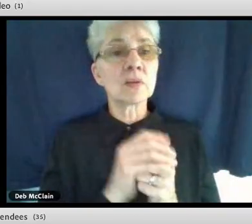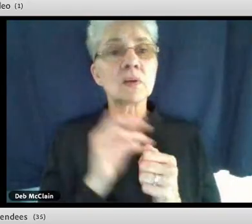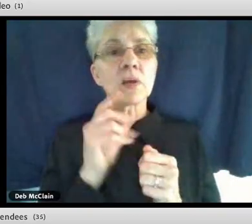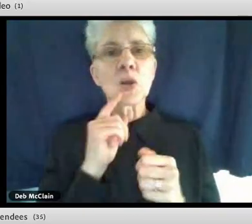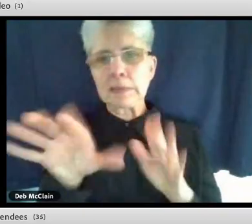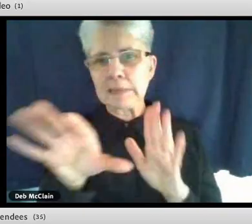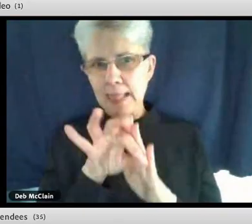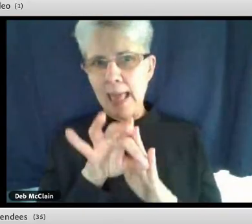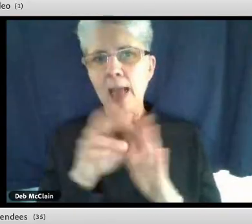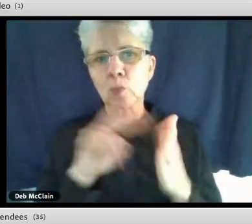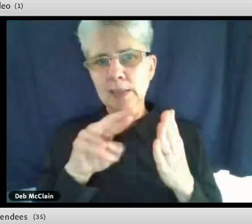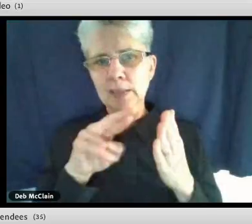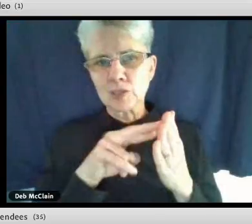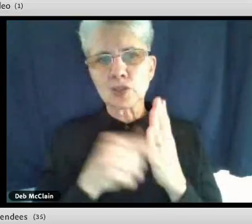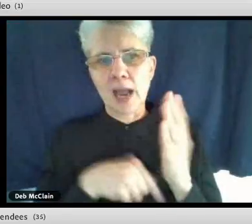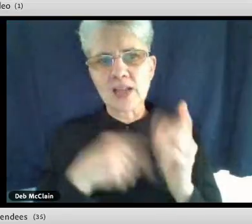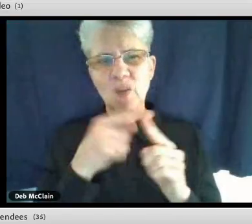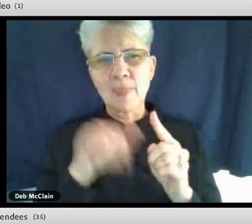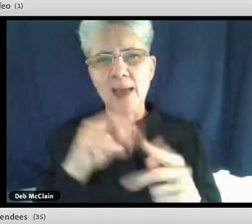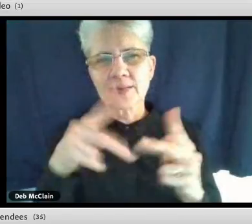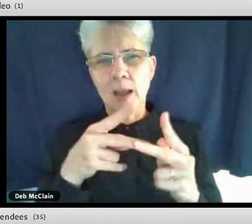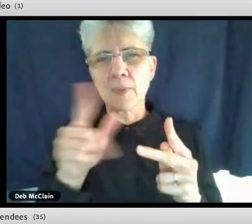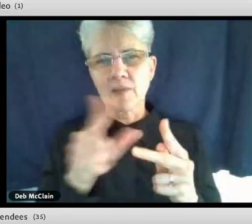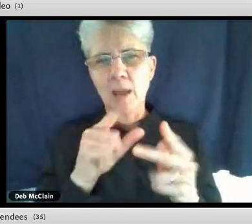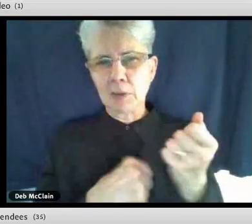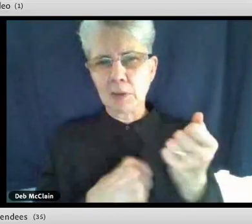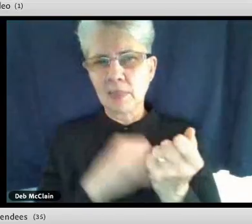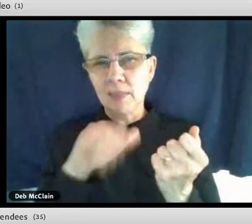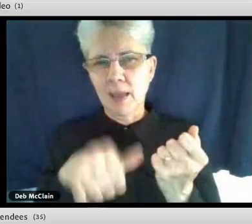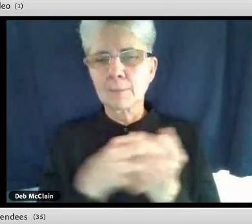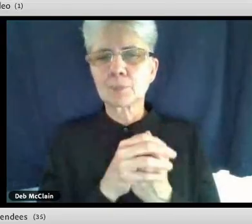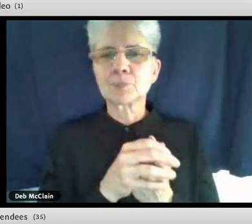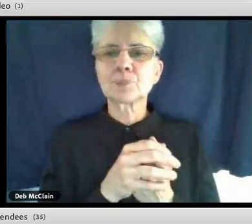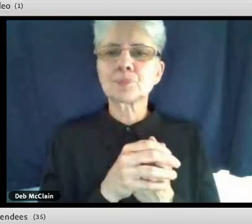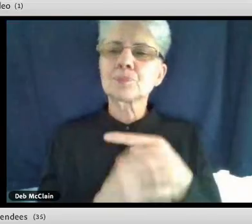You can select research guides from that type of library,